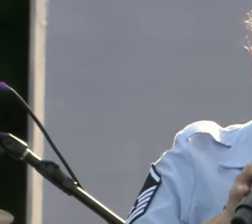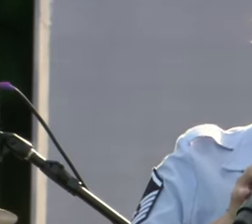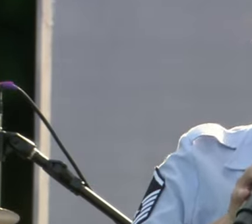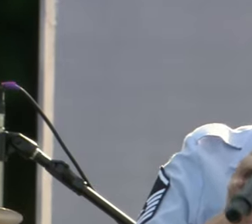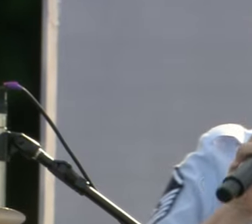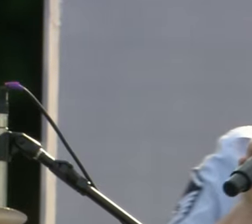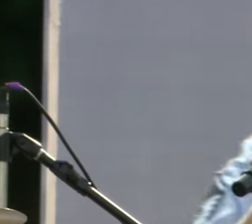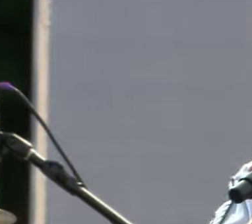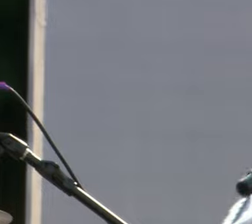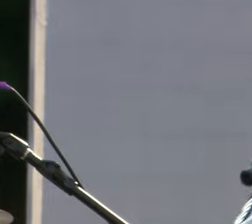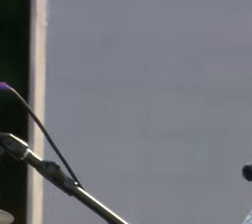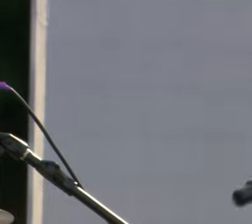Female Speaker: Techinical Sargeant,